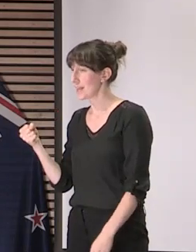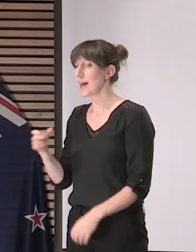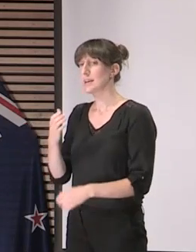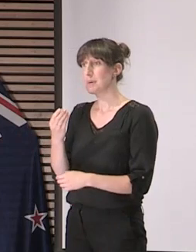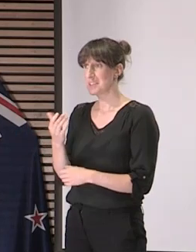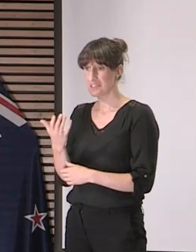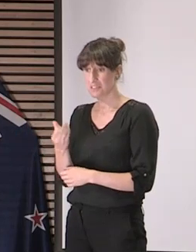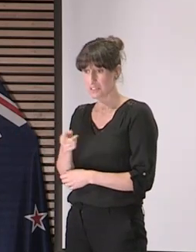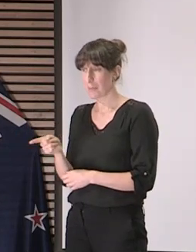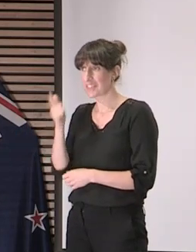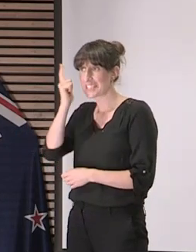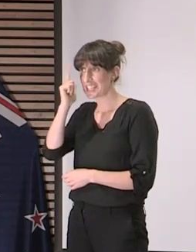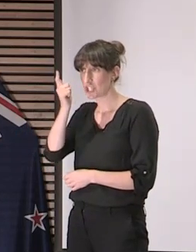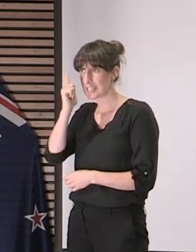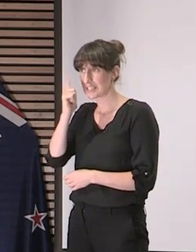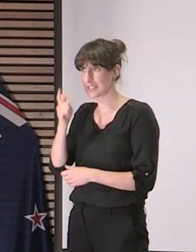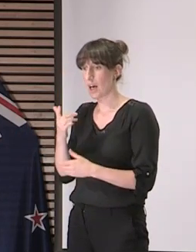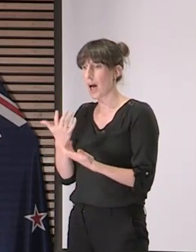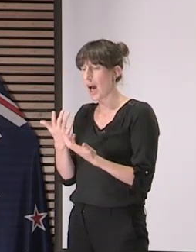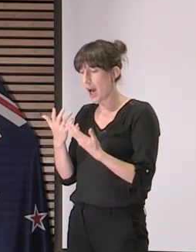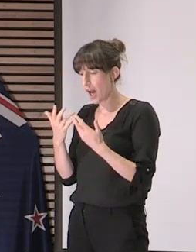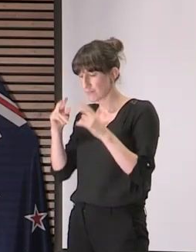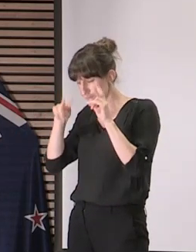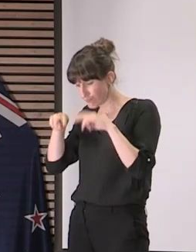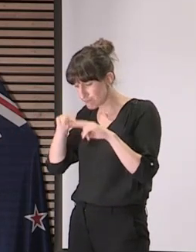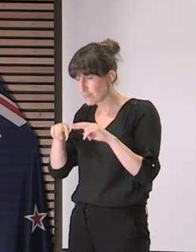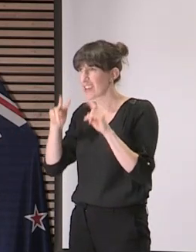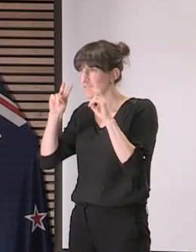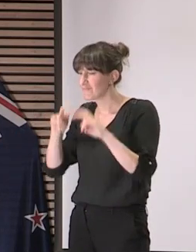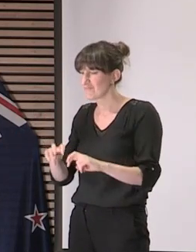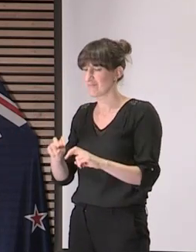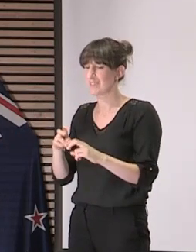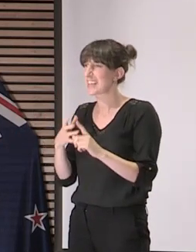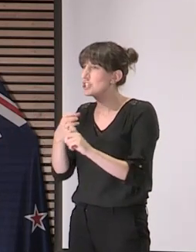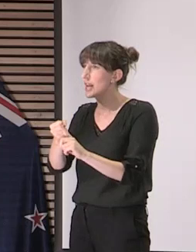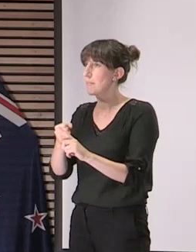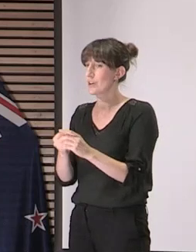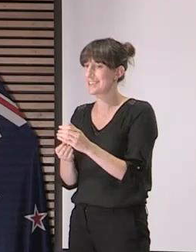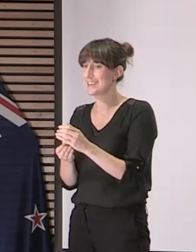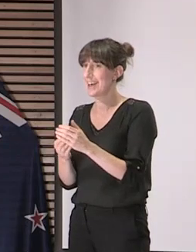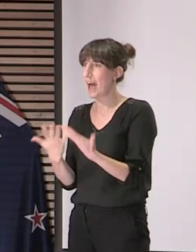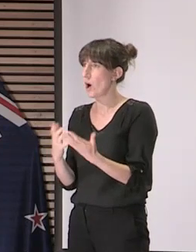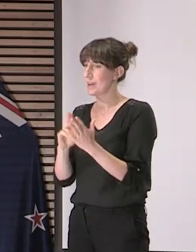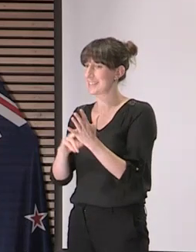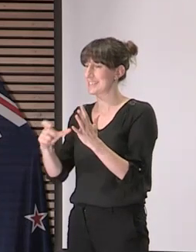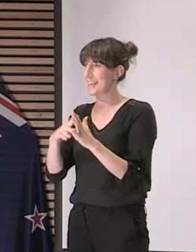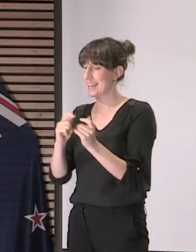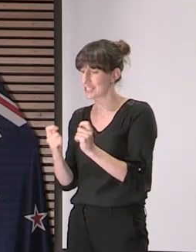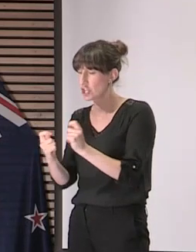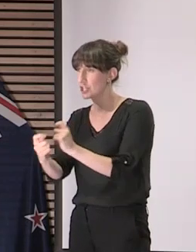people, some of the teachers engaged in that may be using this opportunity while they're at home to catch up on some of